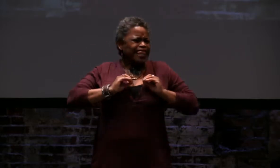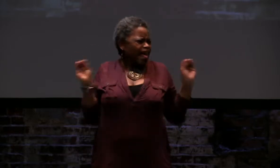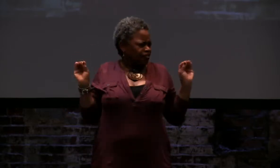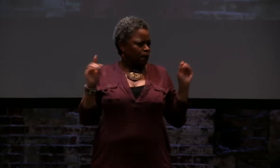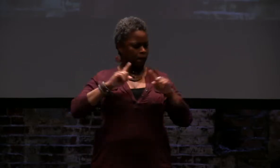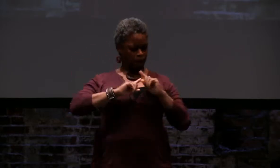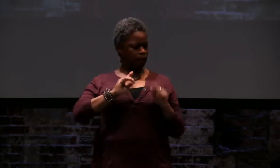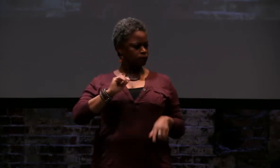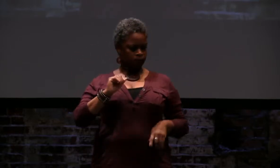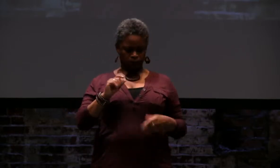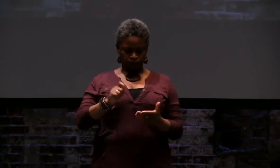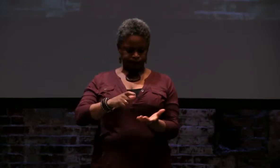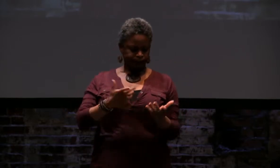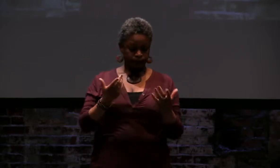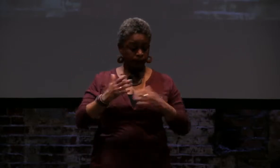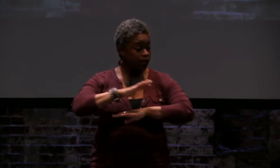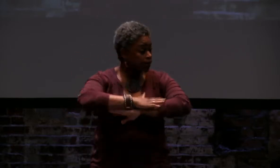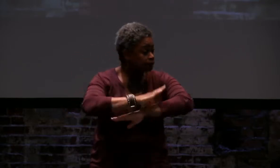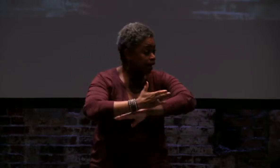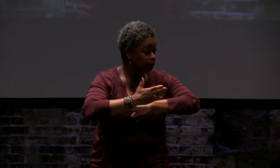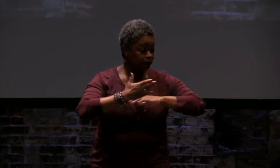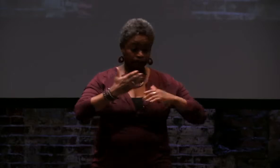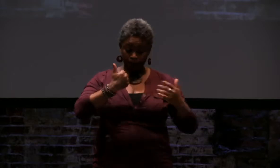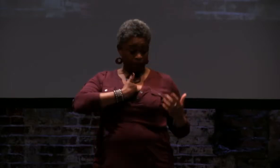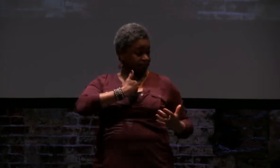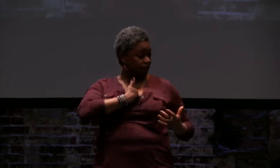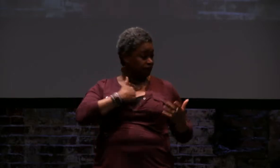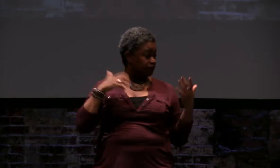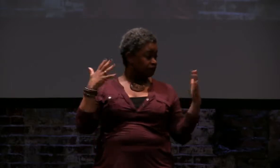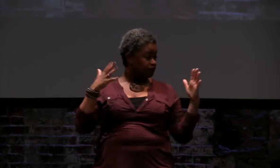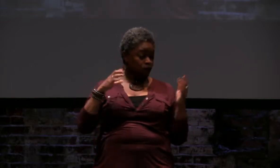It must be a completely unplugged environment,